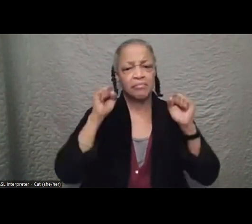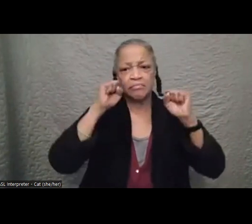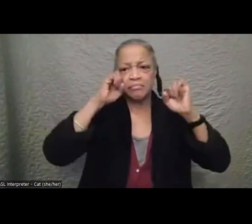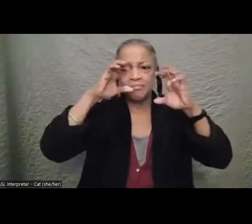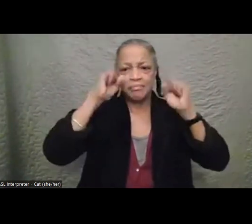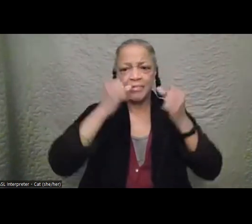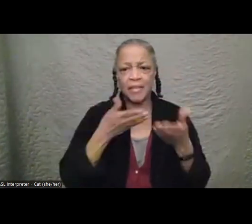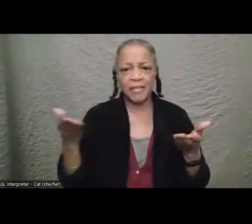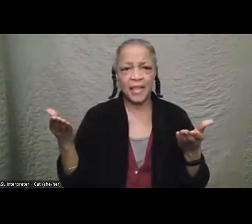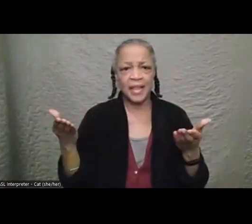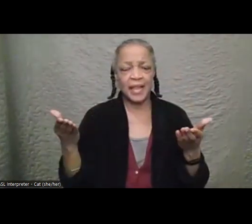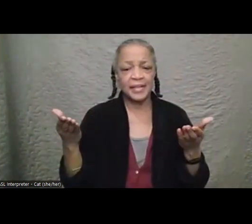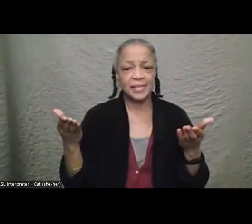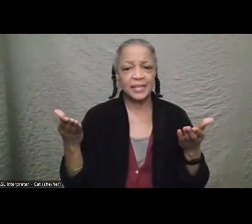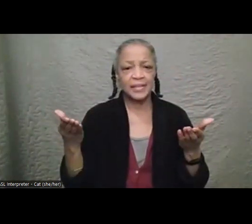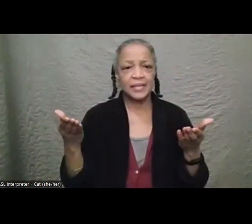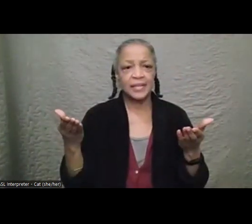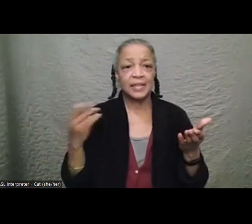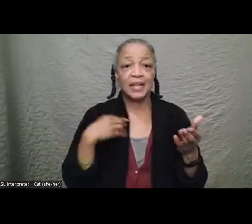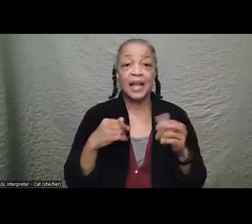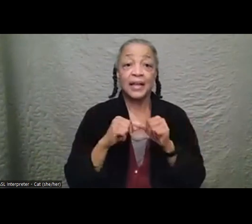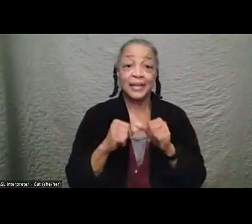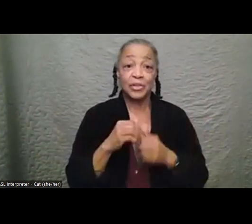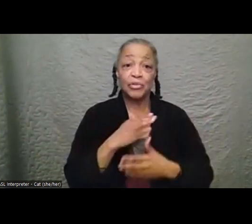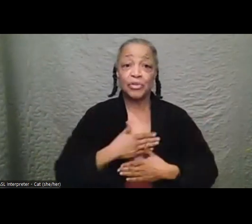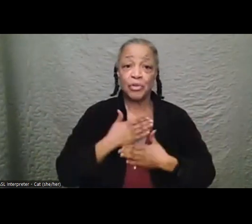I enjoyed continue living in the community.